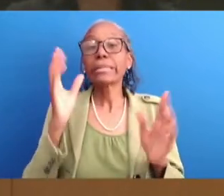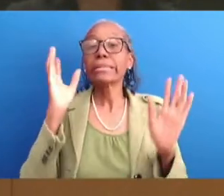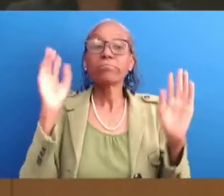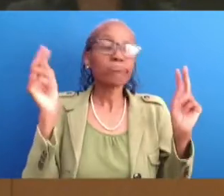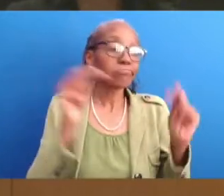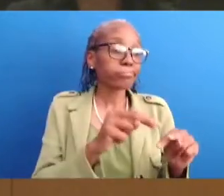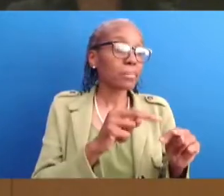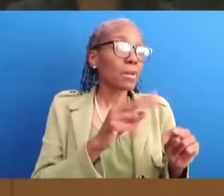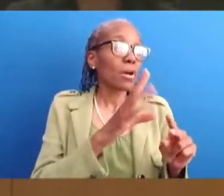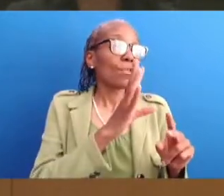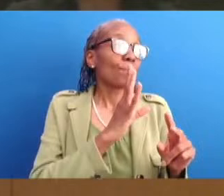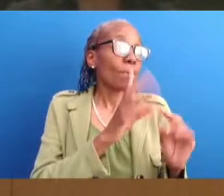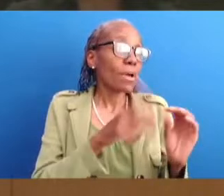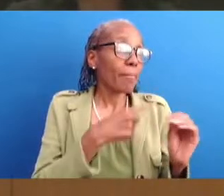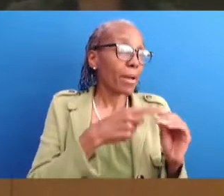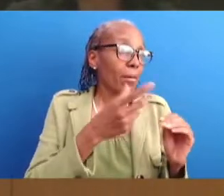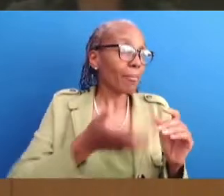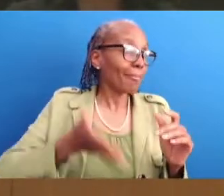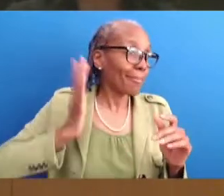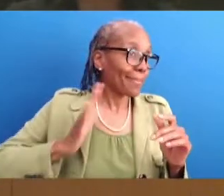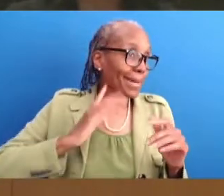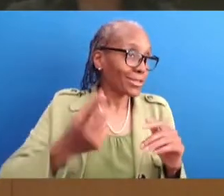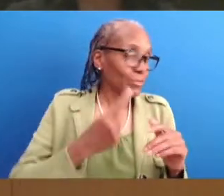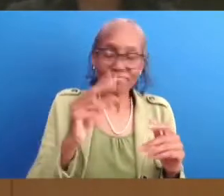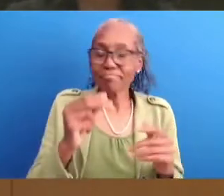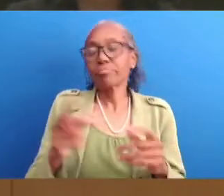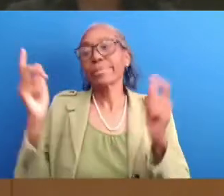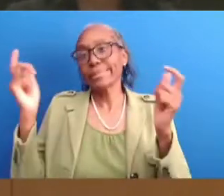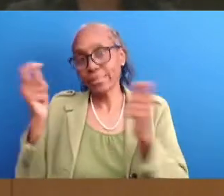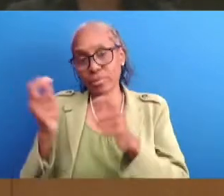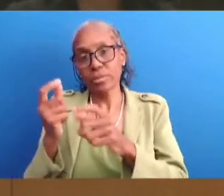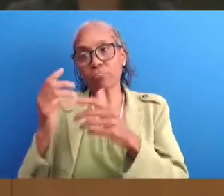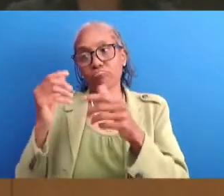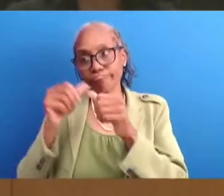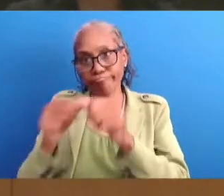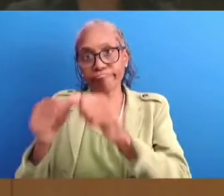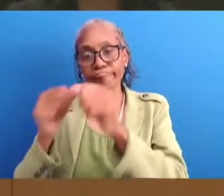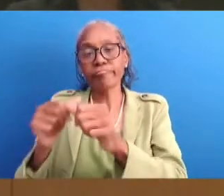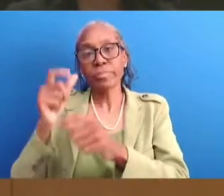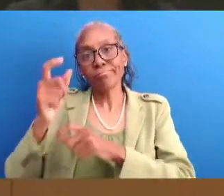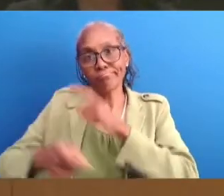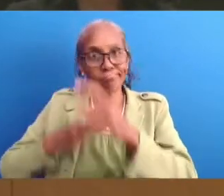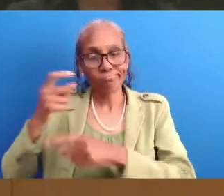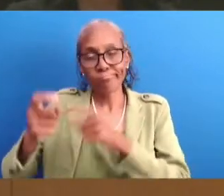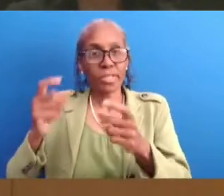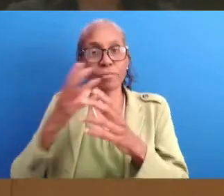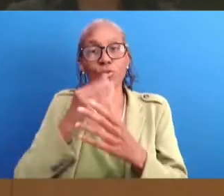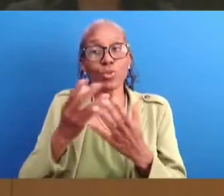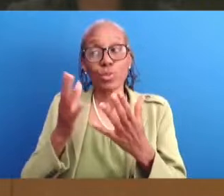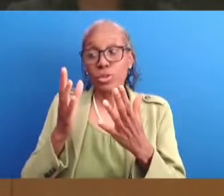HERITAGE MONTH. THIS MONTH IS NOT JUST ABOUT